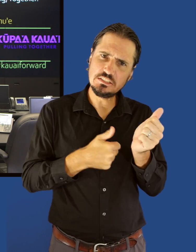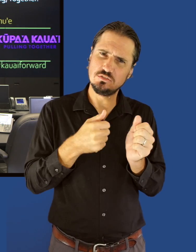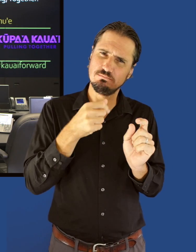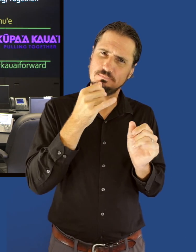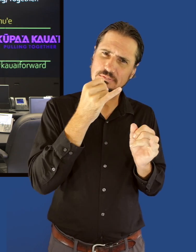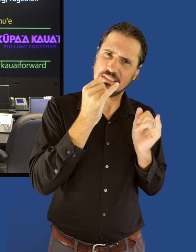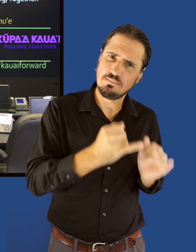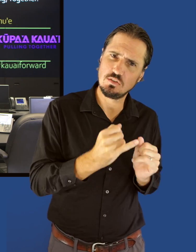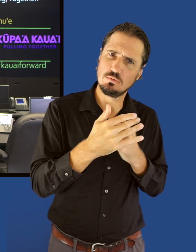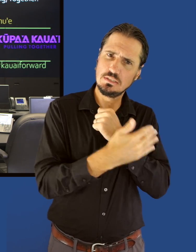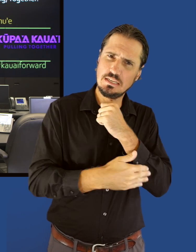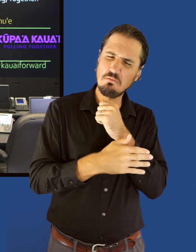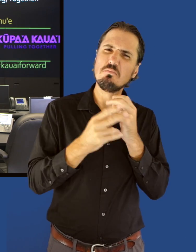as Local Rules.